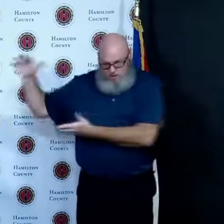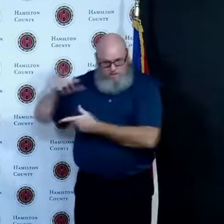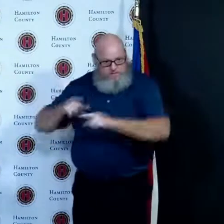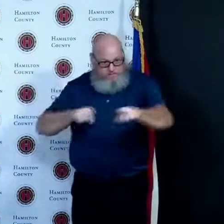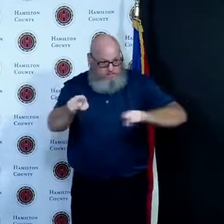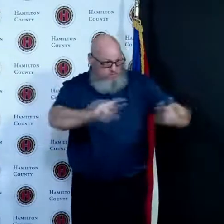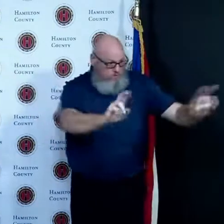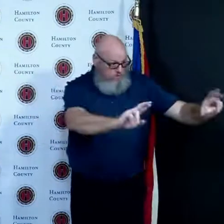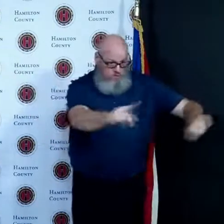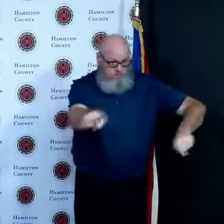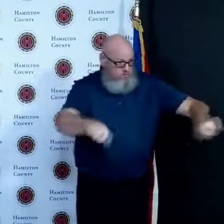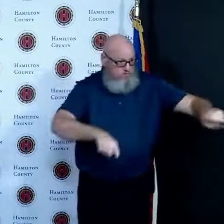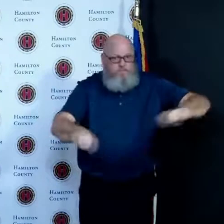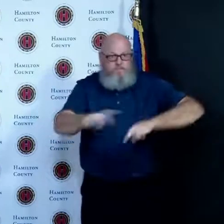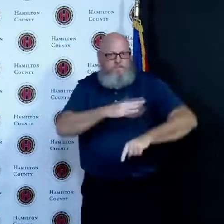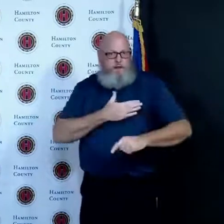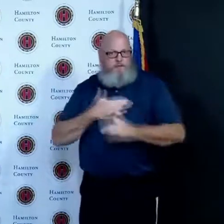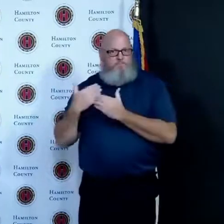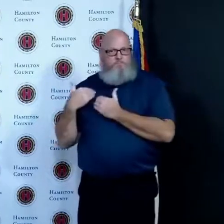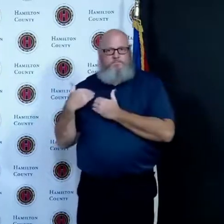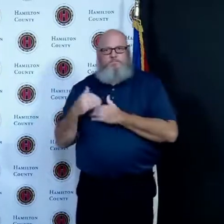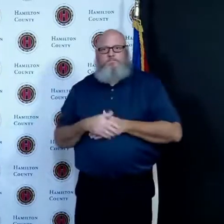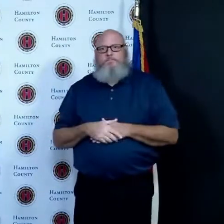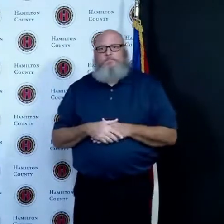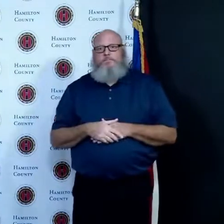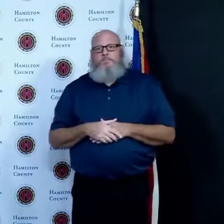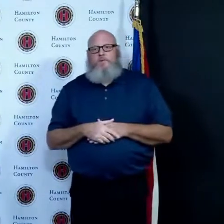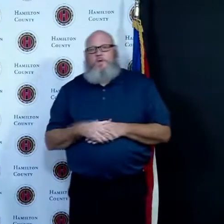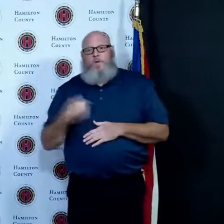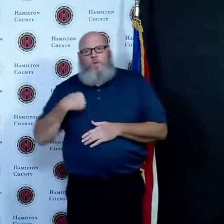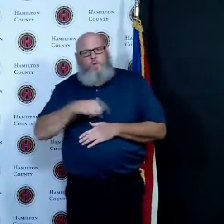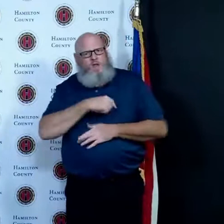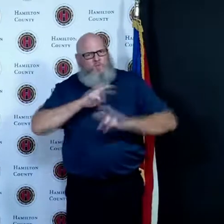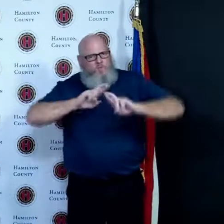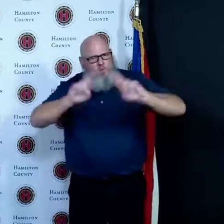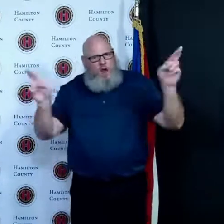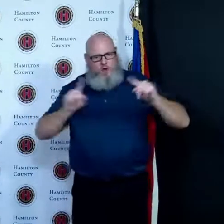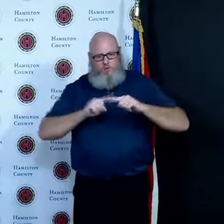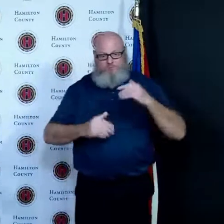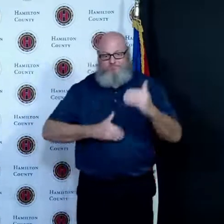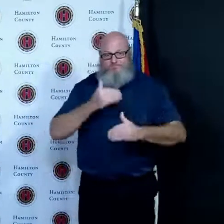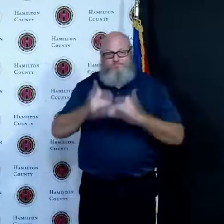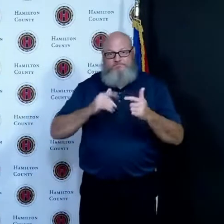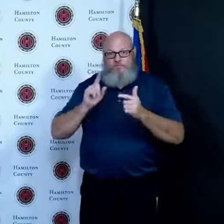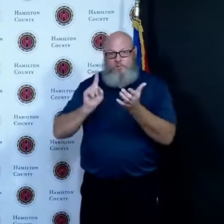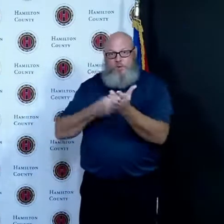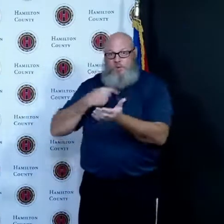we are gathering the information on how residents can get vaccinated and we'll be distributing